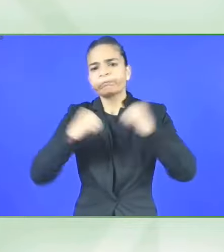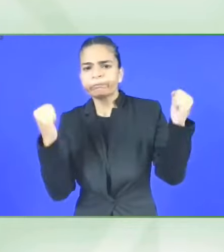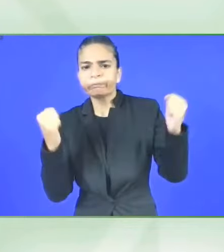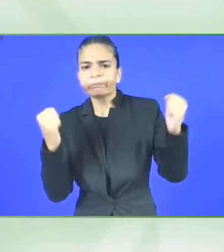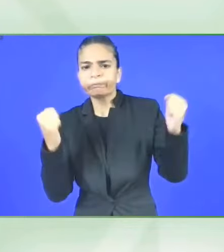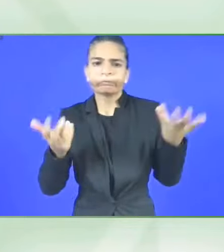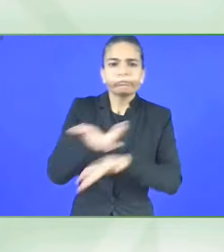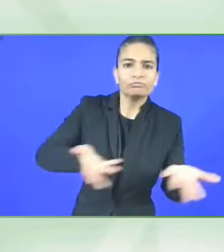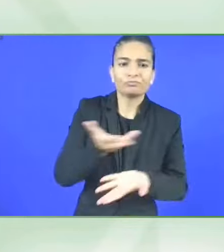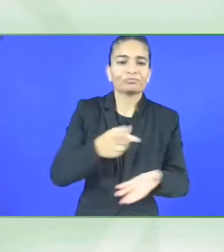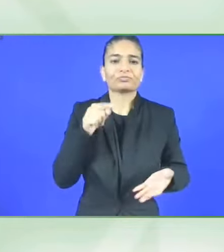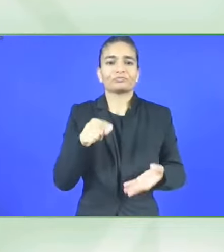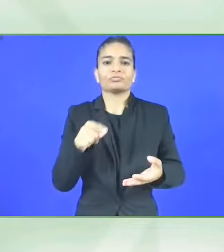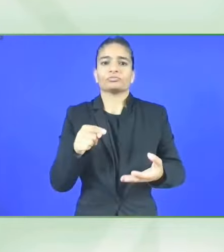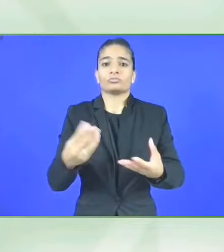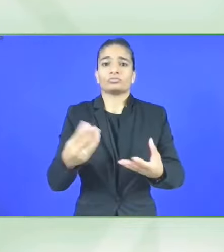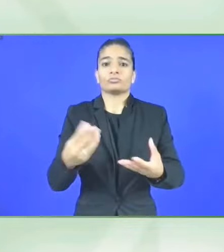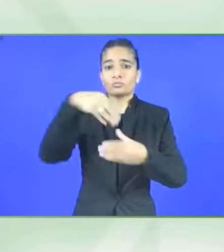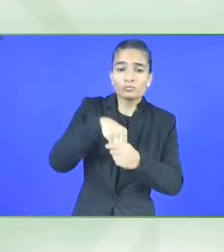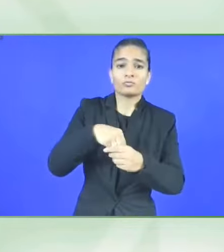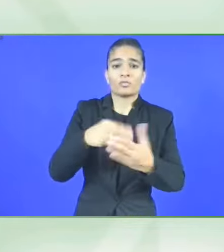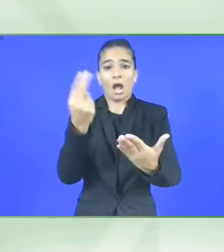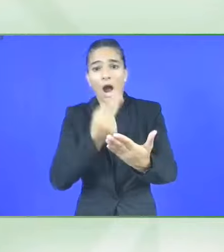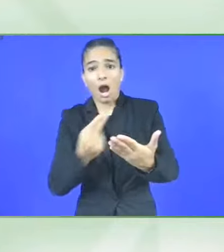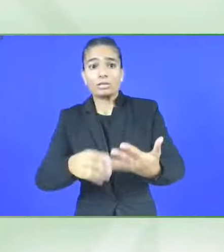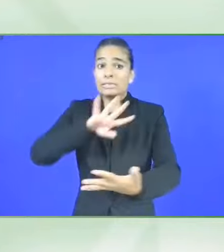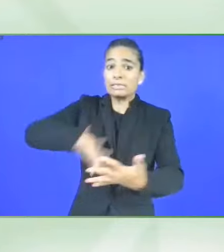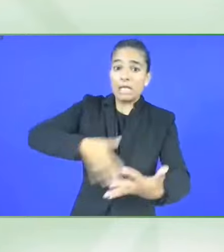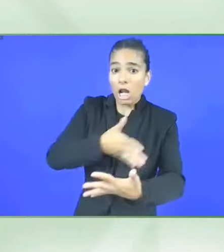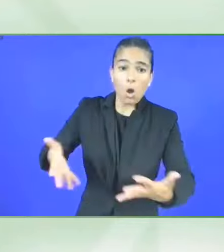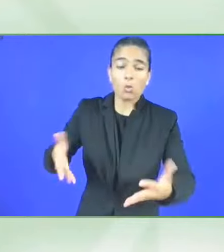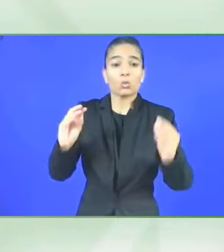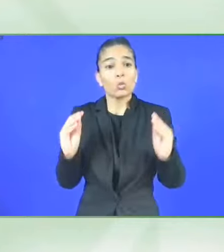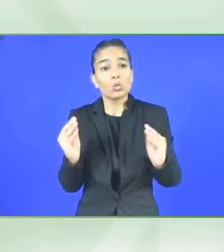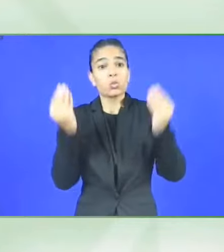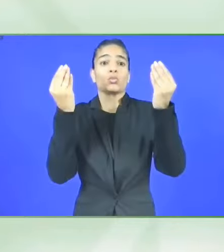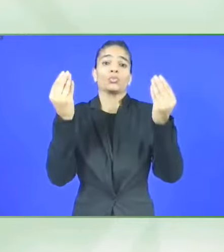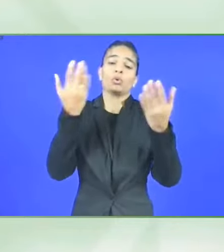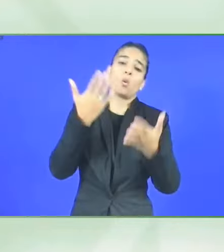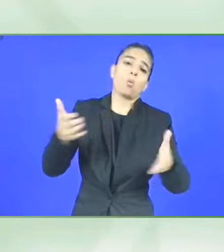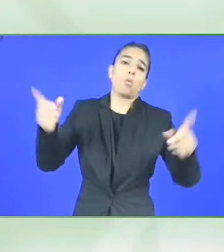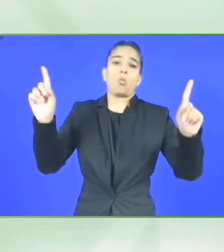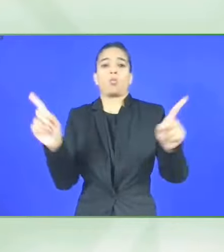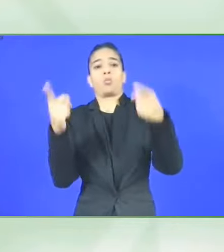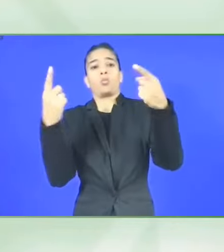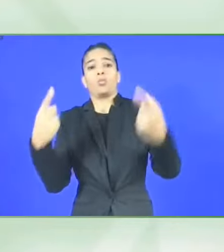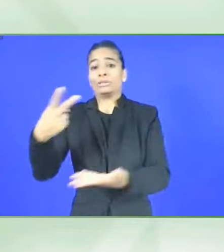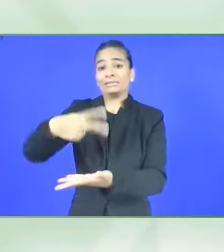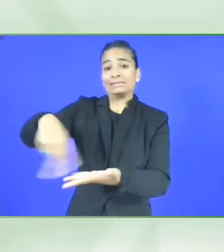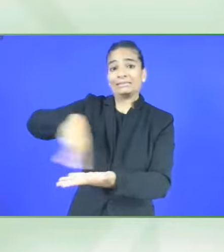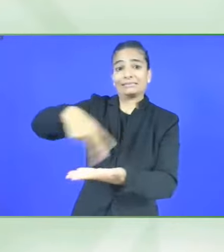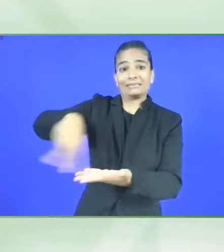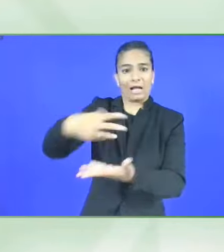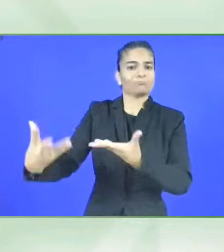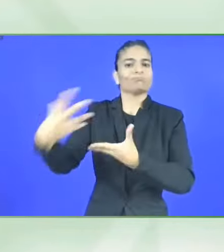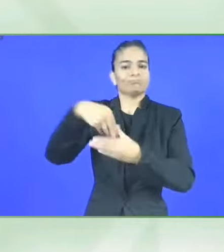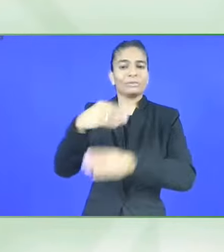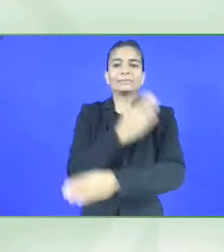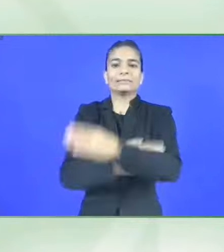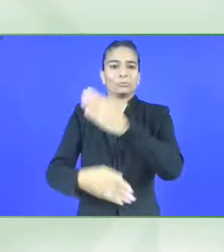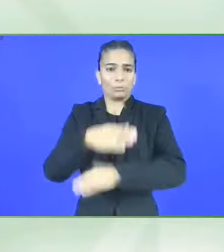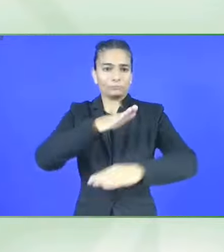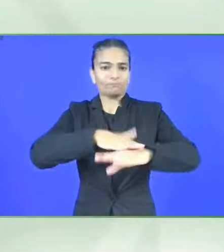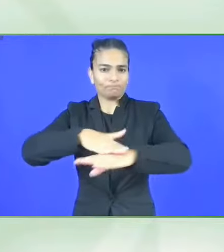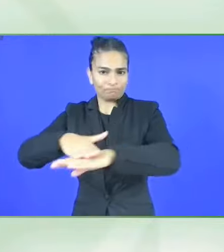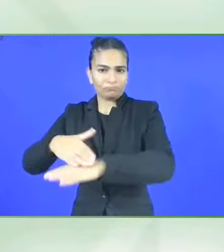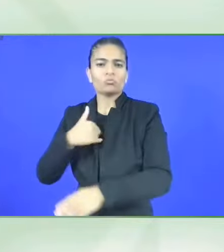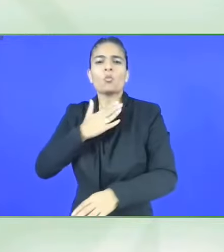I am 51 years old, I have dark blonde, short hair.